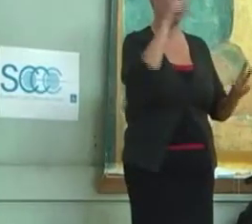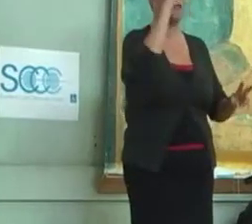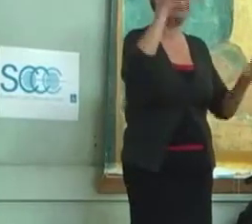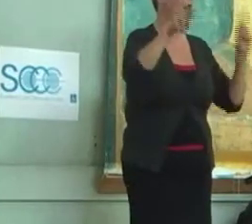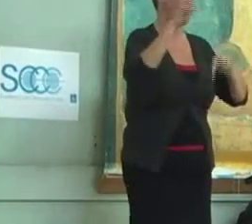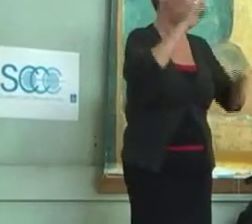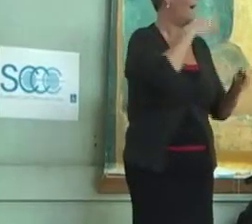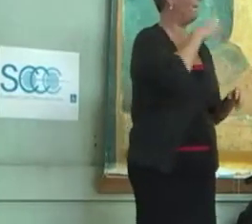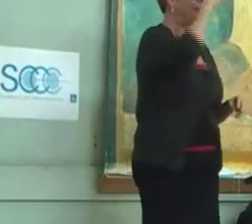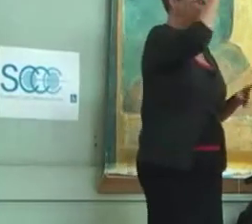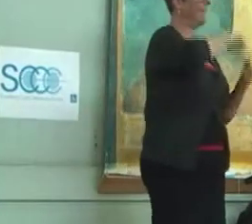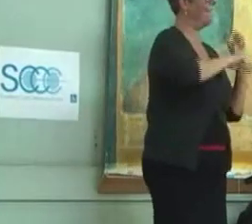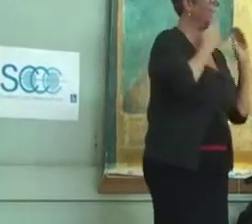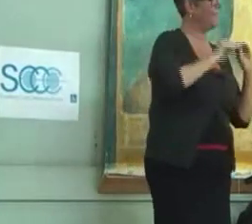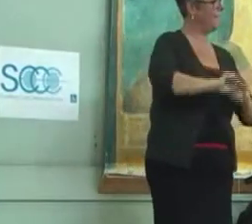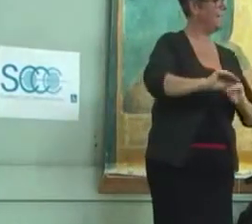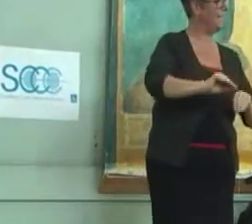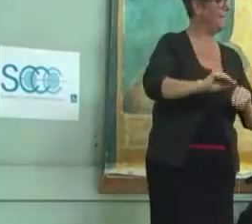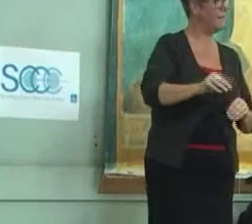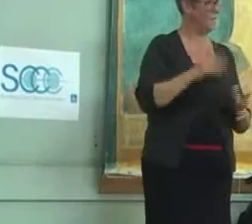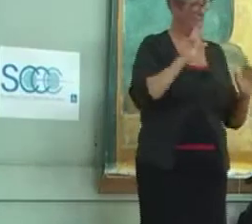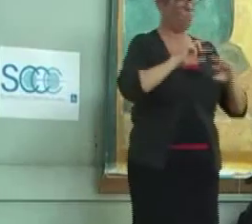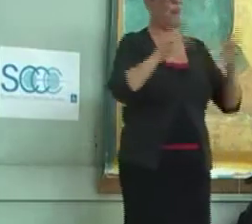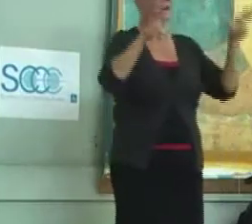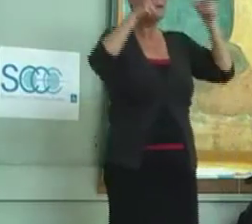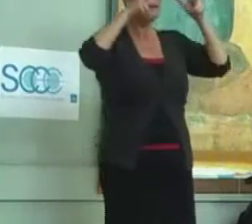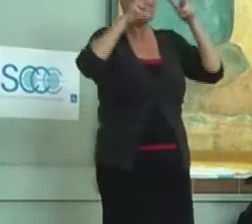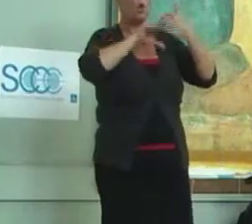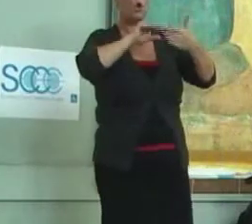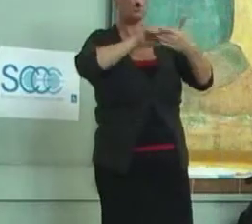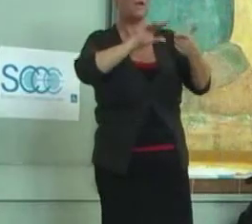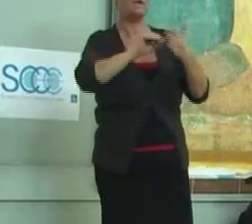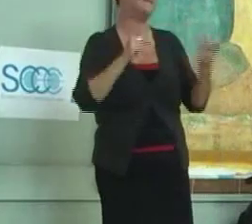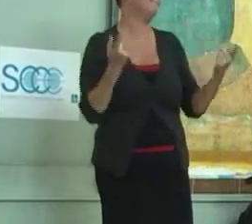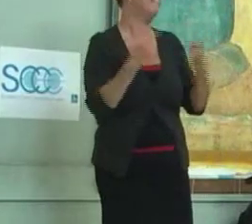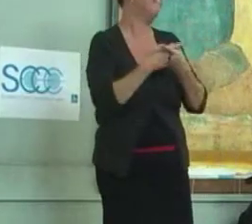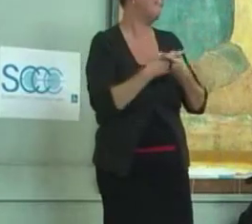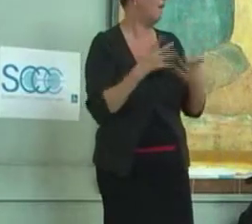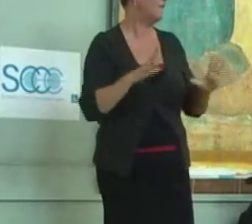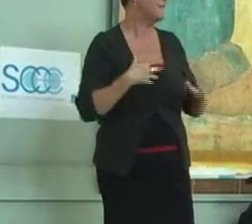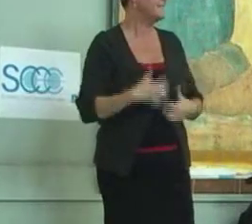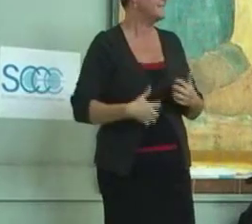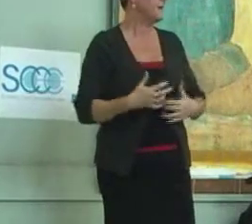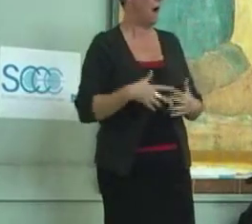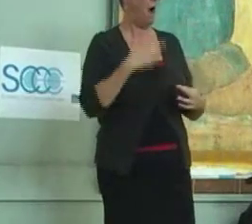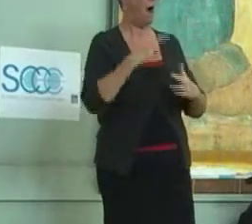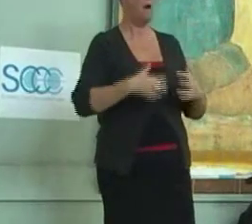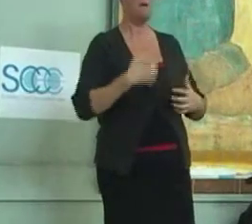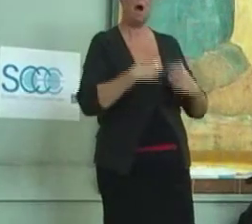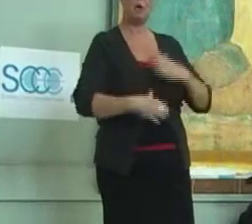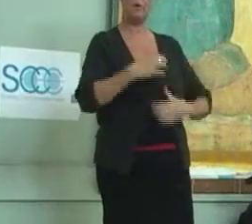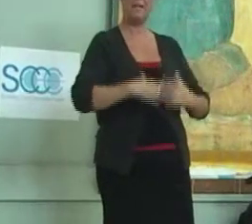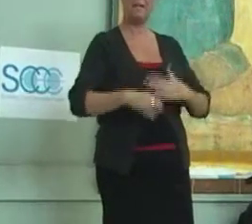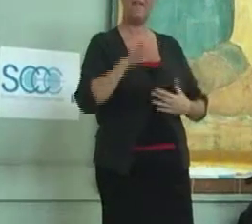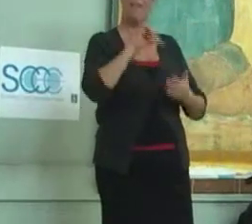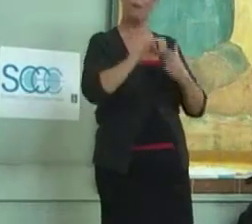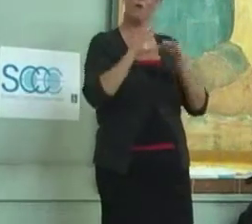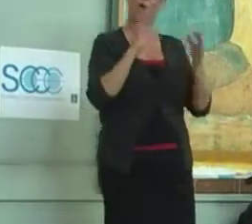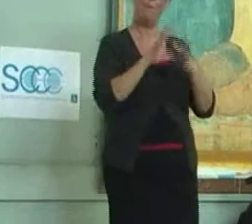then guess what? You're not going to be healthy, you're not going to learn as much as you could. And that's social capital, as the professor said earlier,